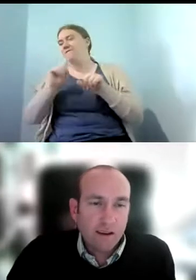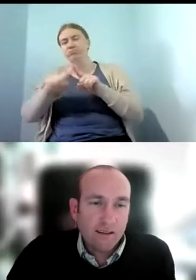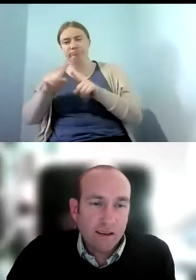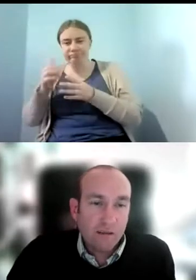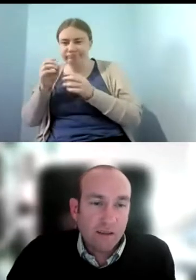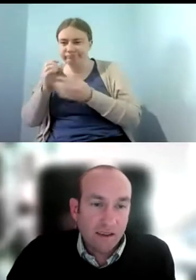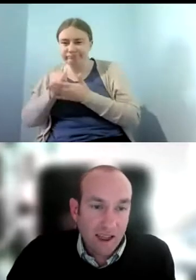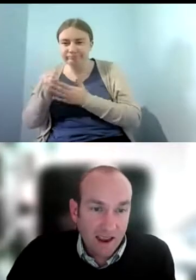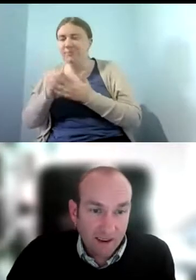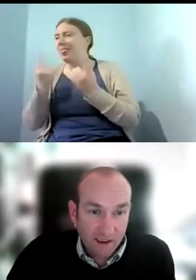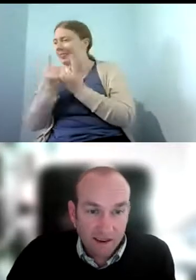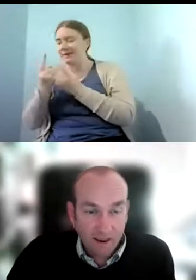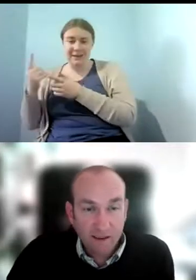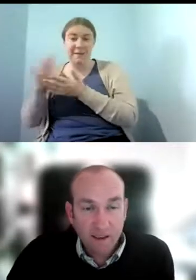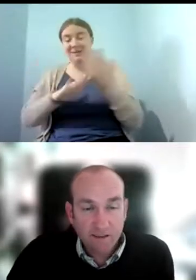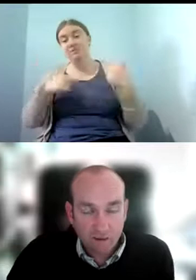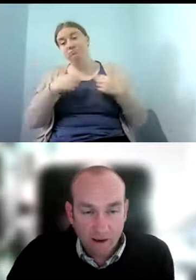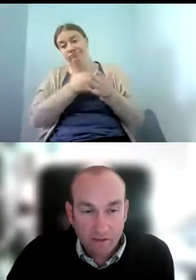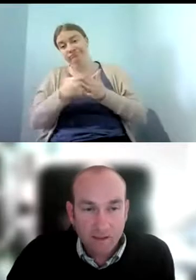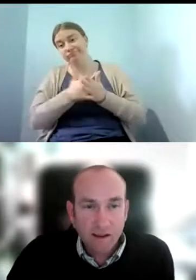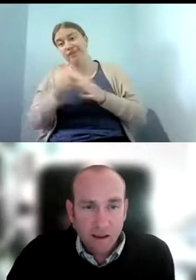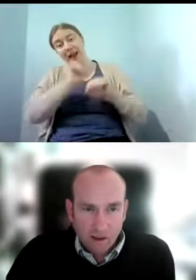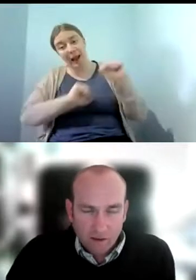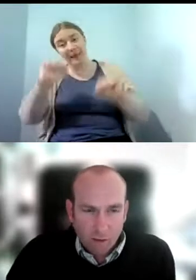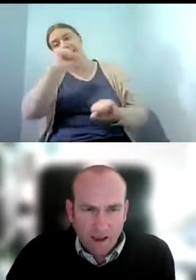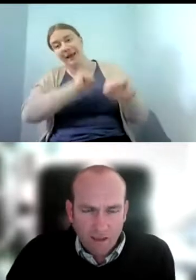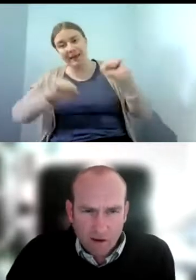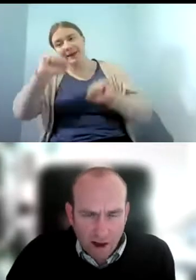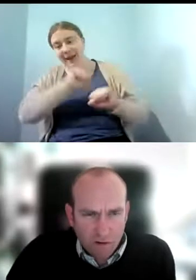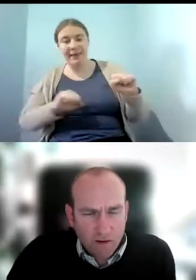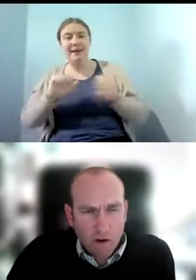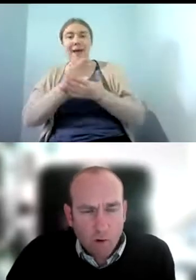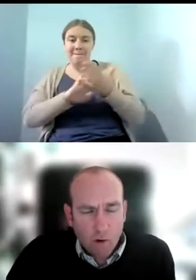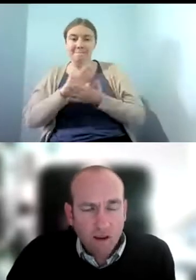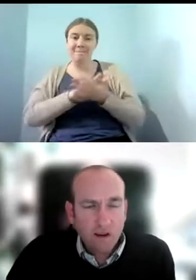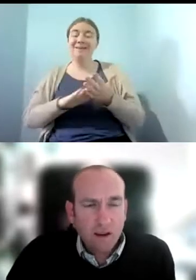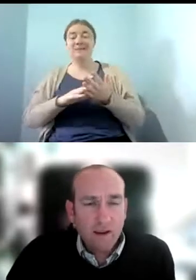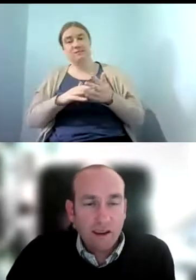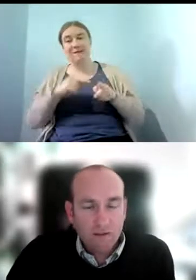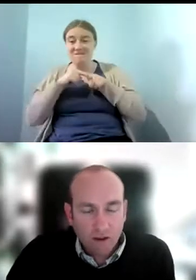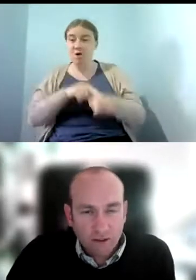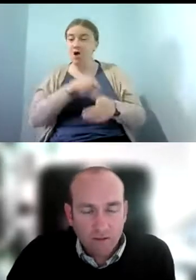to get in and clean these screens so that we get the correct flow of water going in front of the